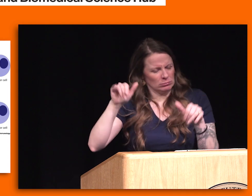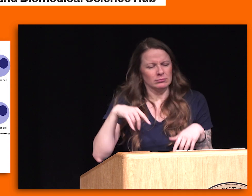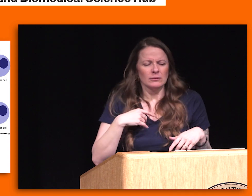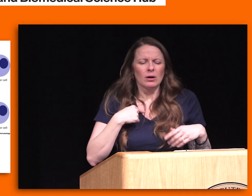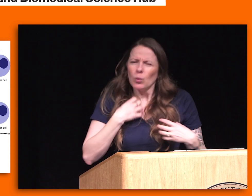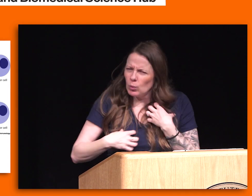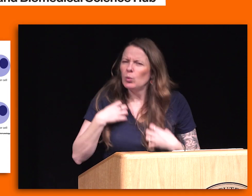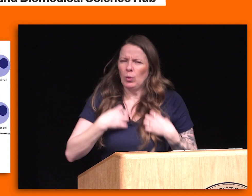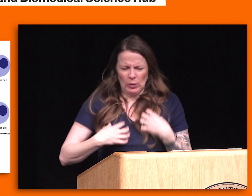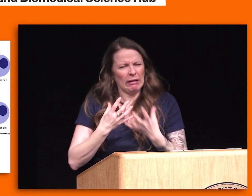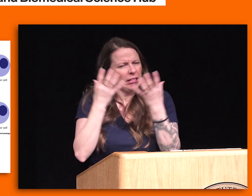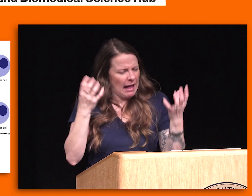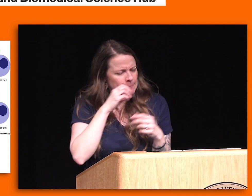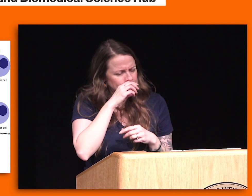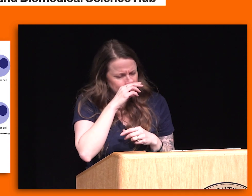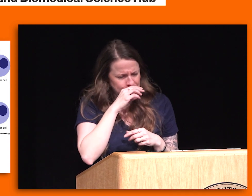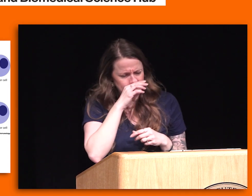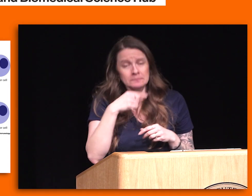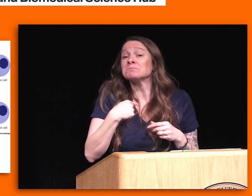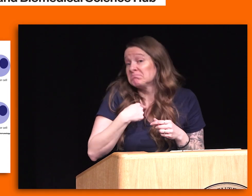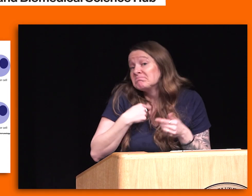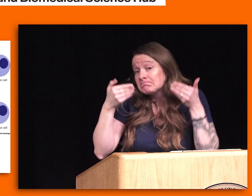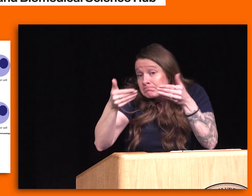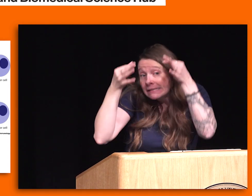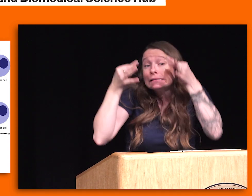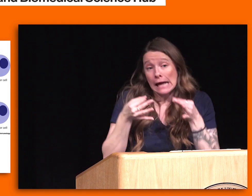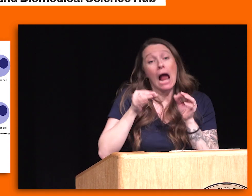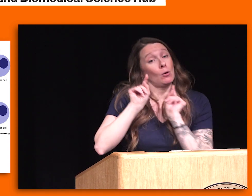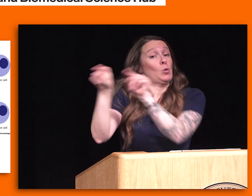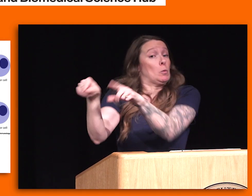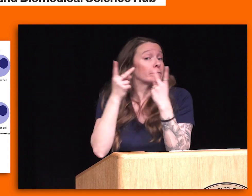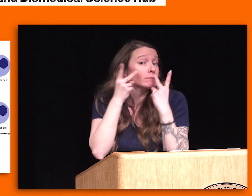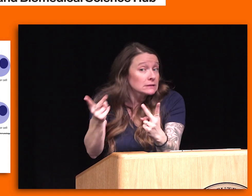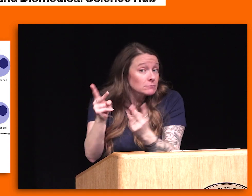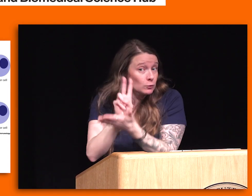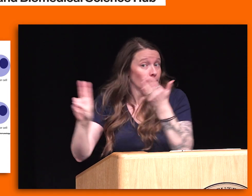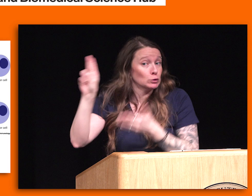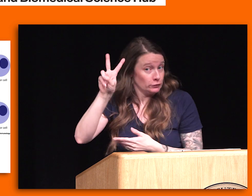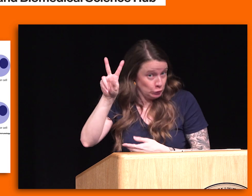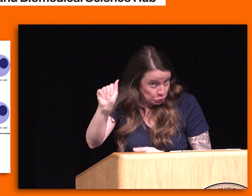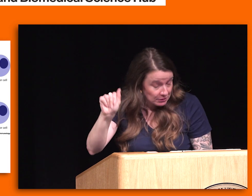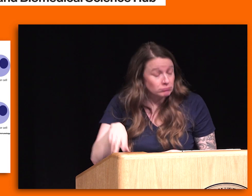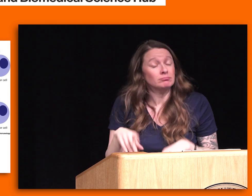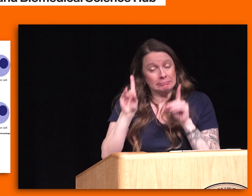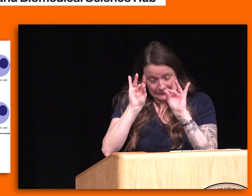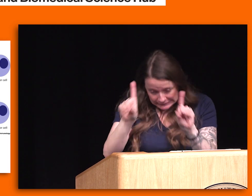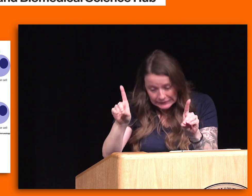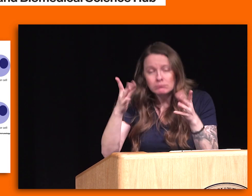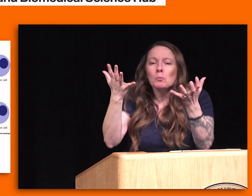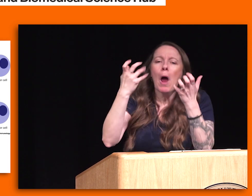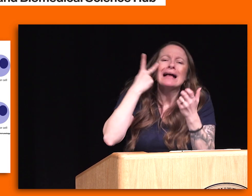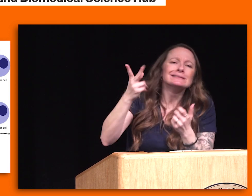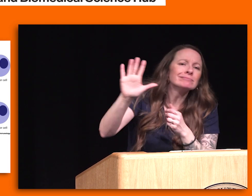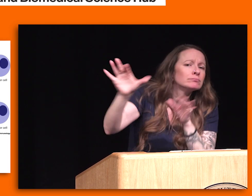And I still remember that day fresh in my mind. I was very unsure about what to do, but I did go ahead and visit the University of Virginia.